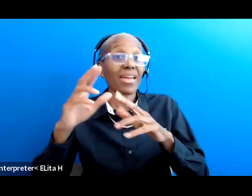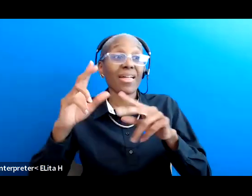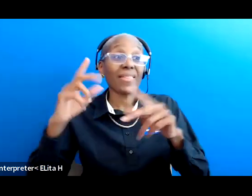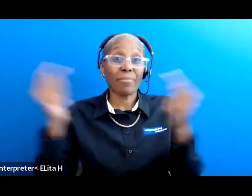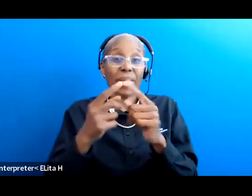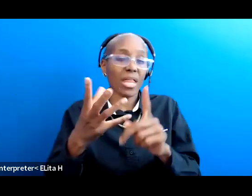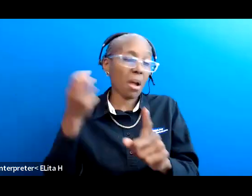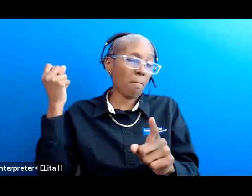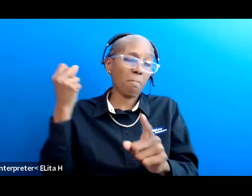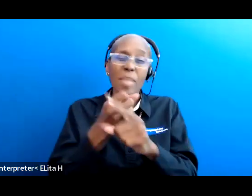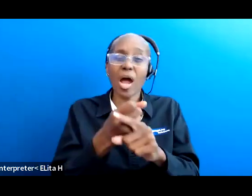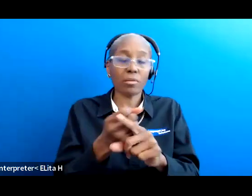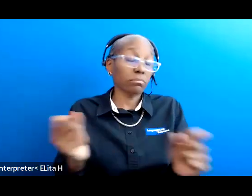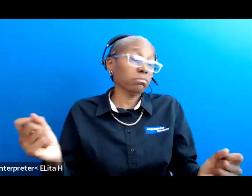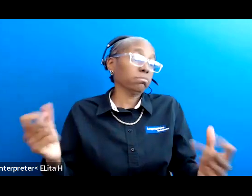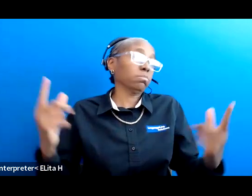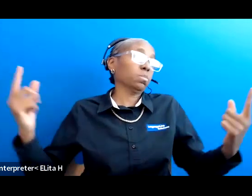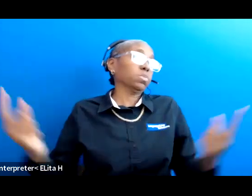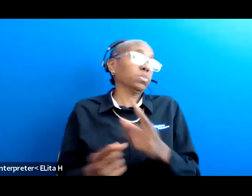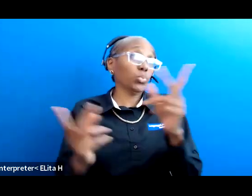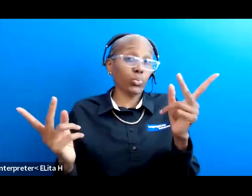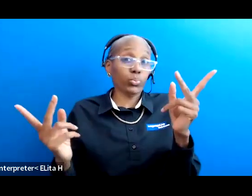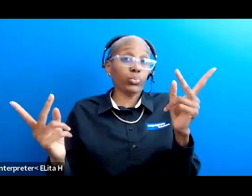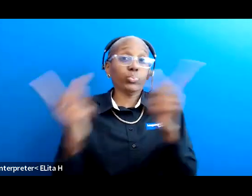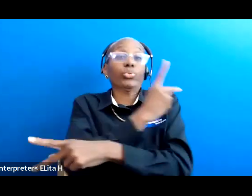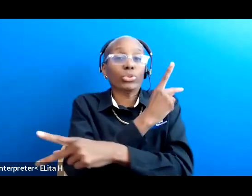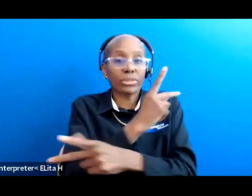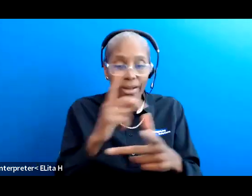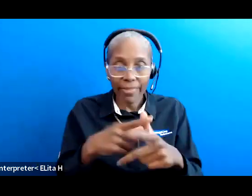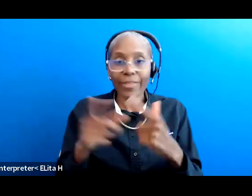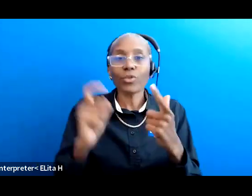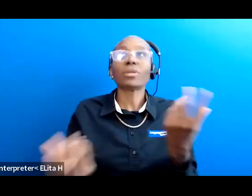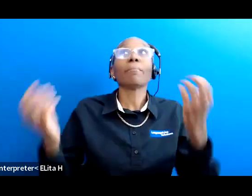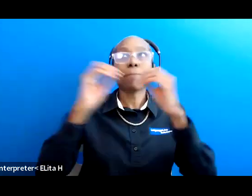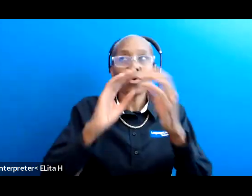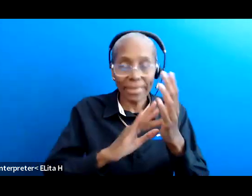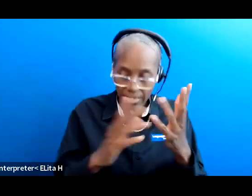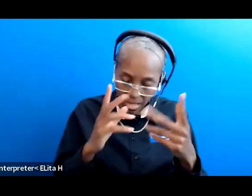To get back on the medications, it takes a lot more medication. It's a lot more difficult to treat.